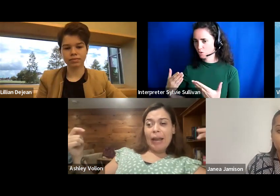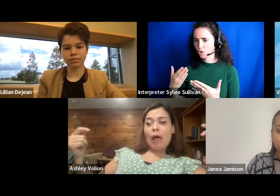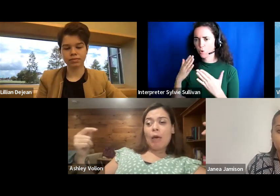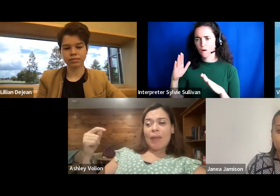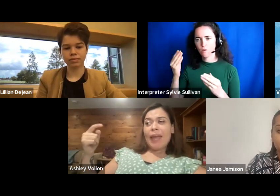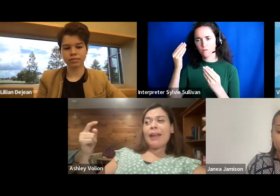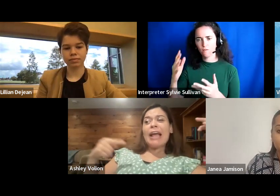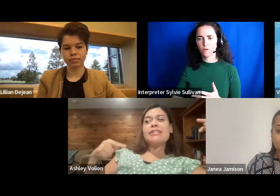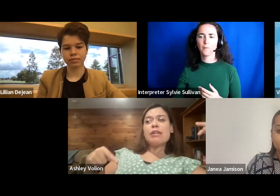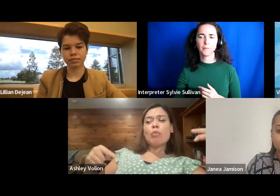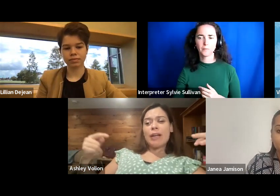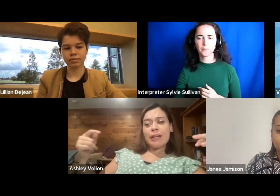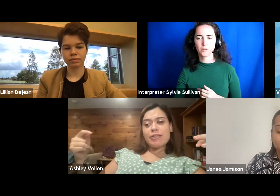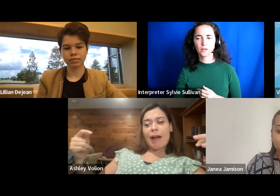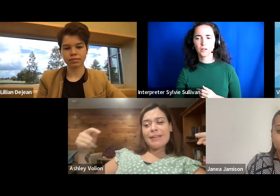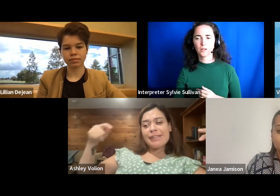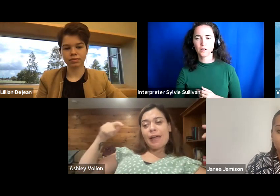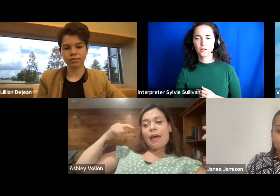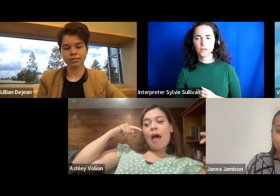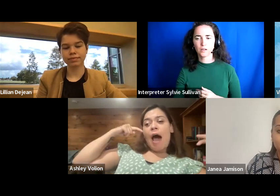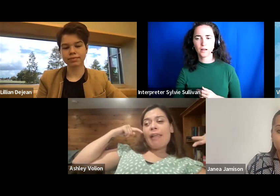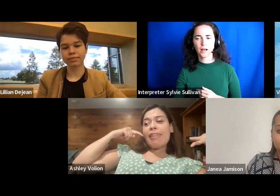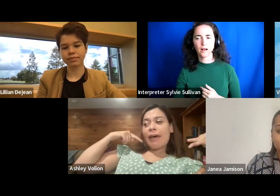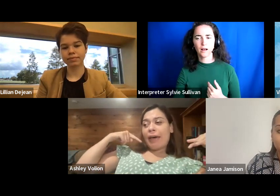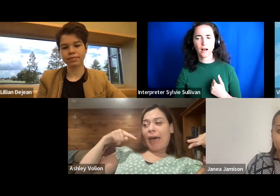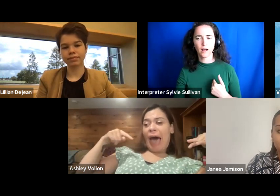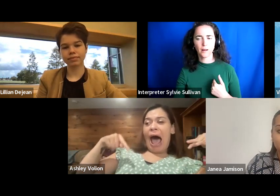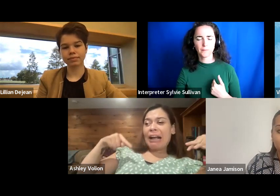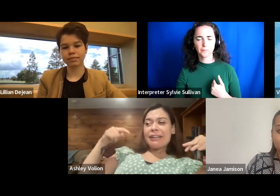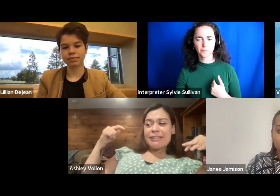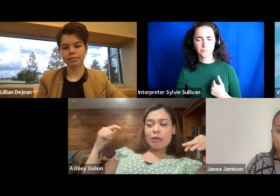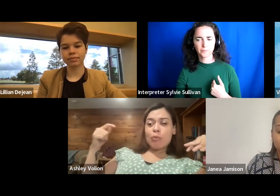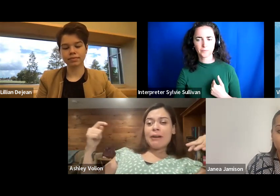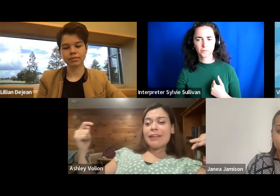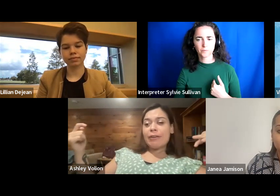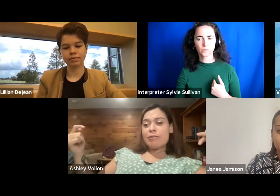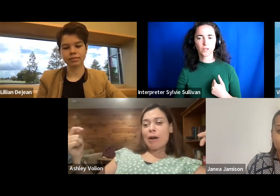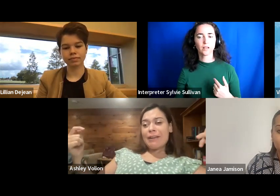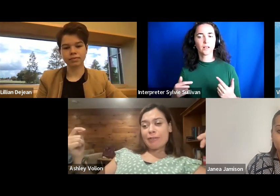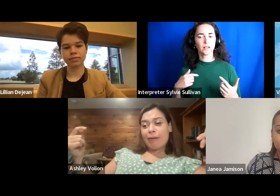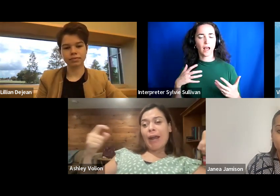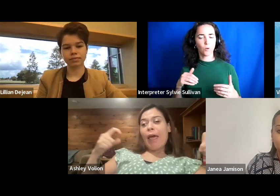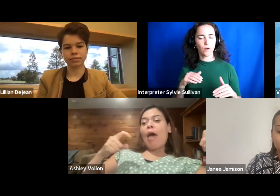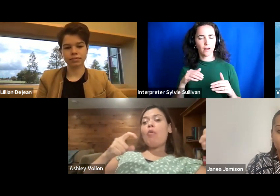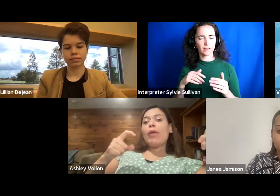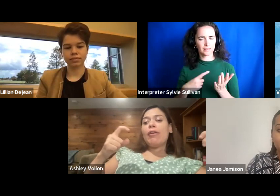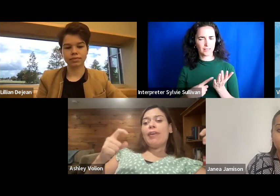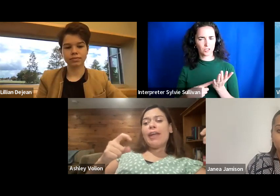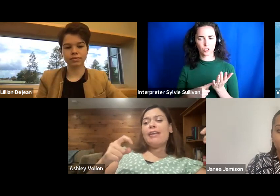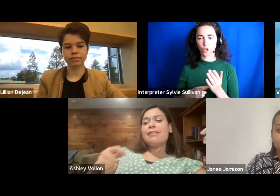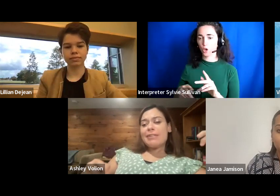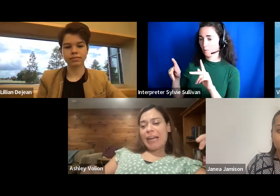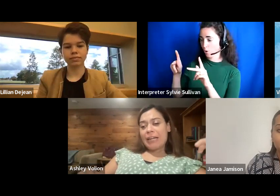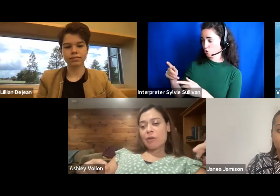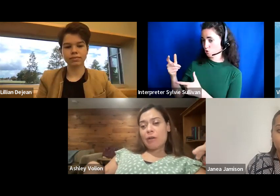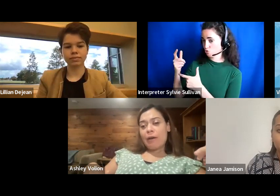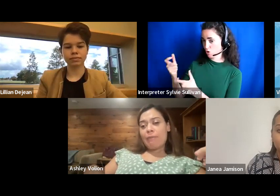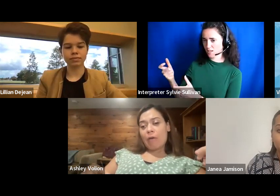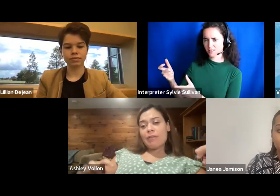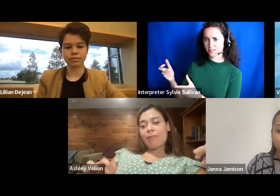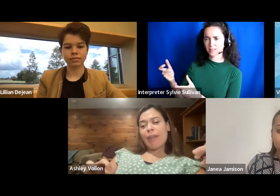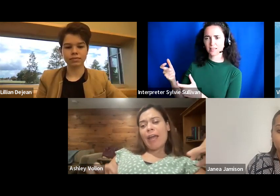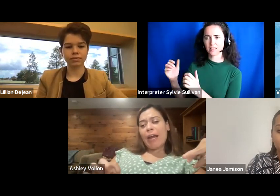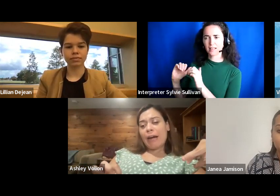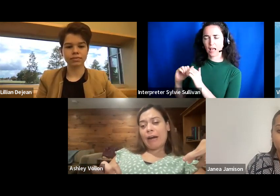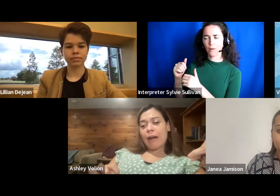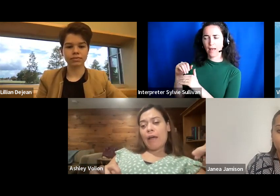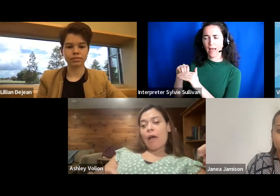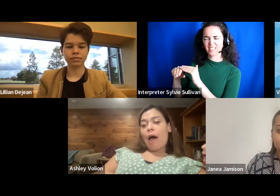And I just want to address the access to a person you trust right when you need substantial amounts of care.